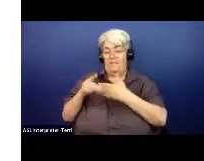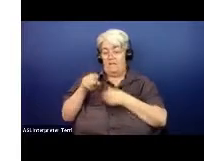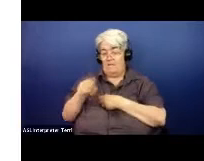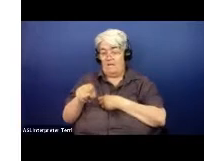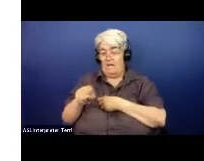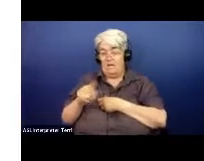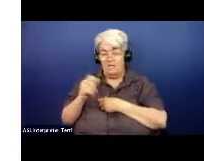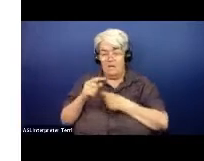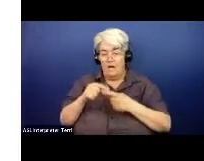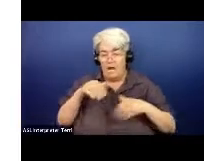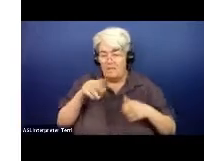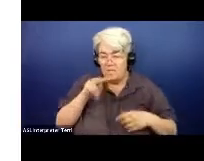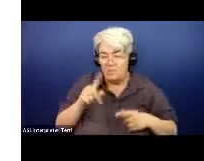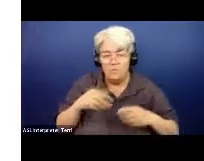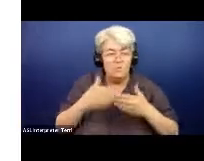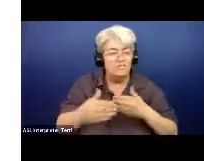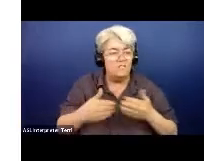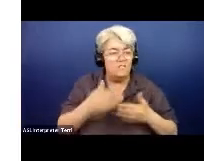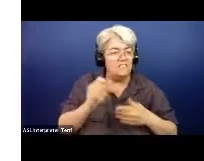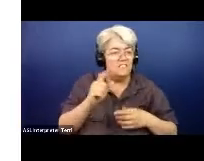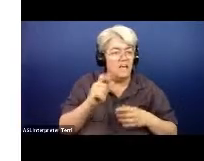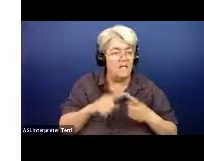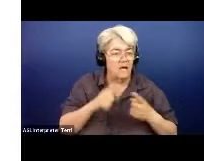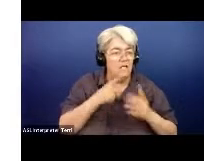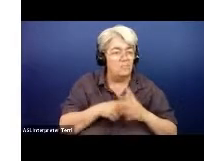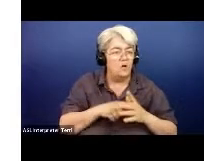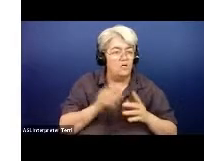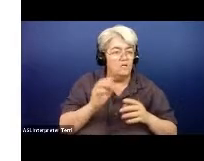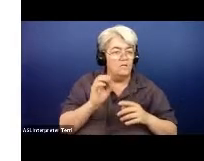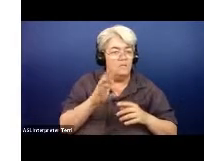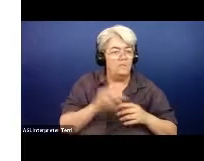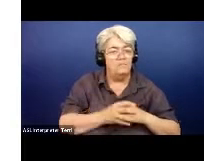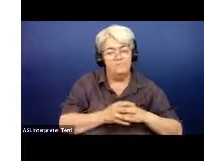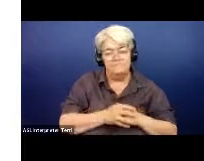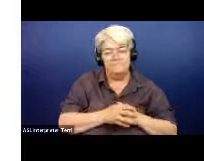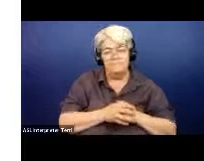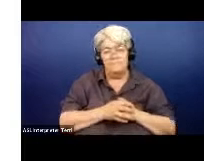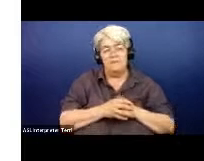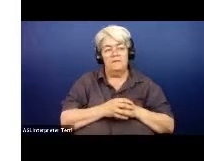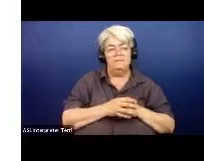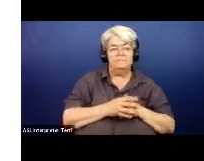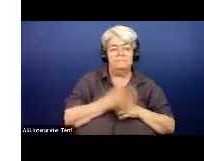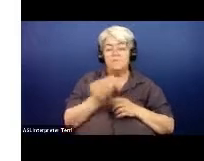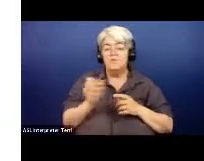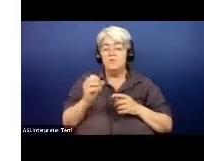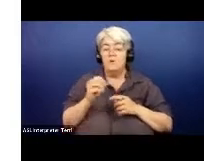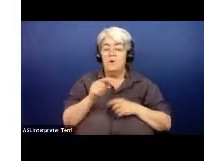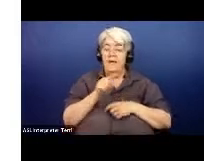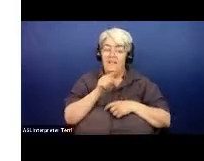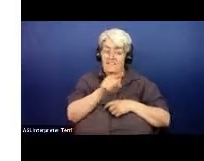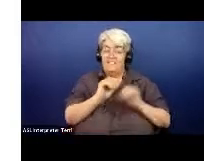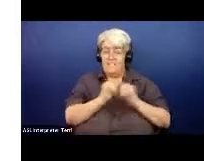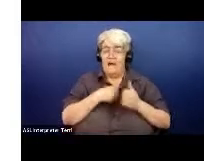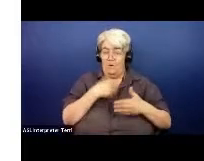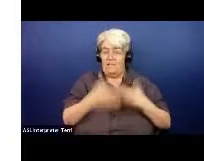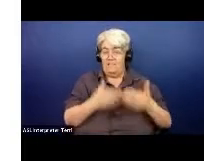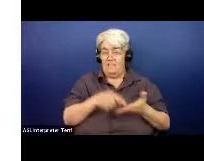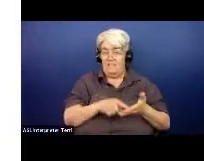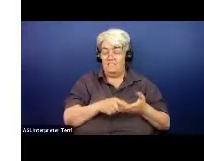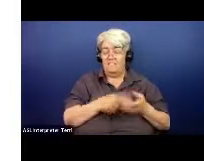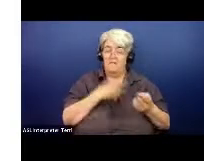I did this. I did this pretty much all